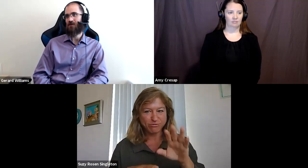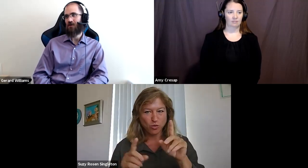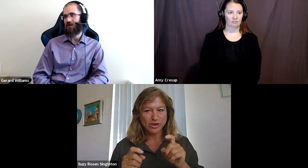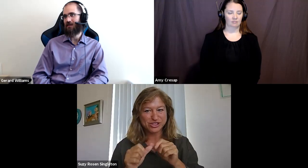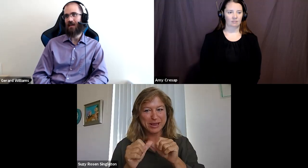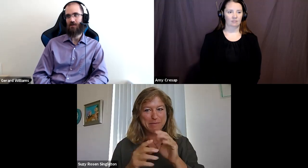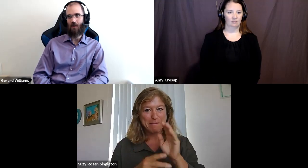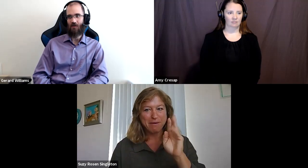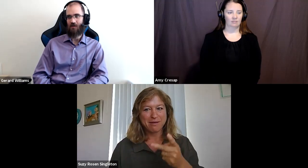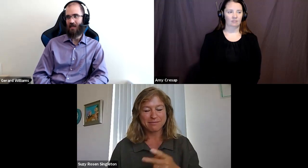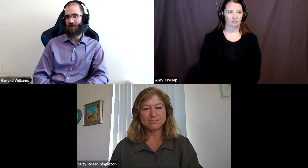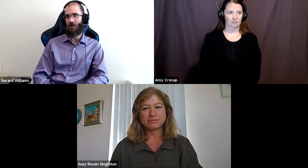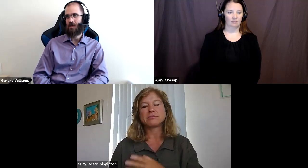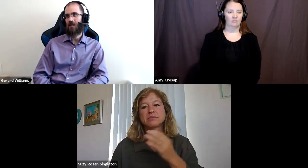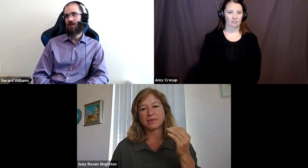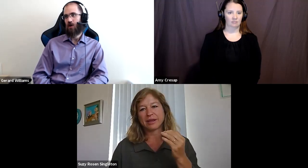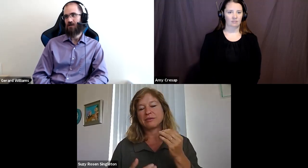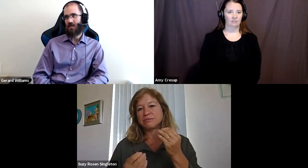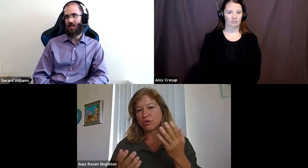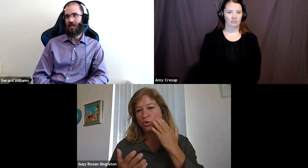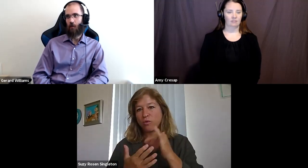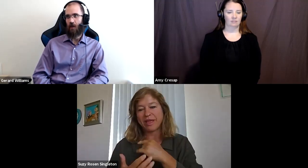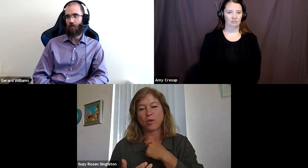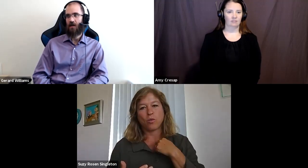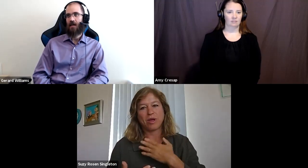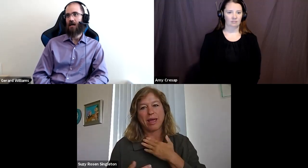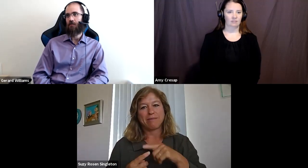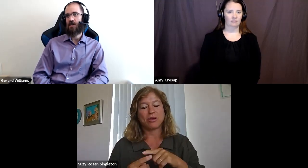So thank you so much for sending those questions in and keep them up.